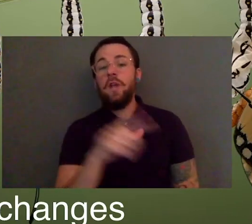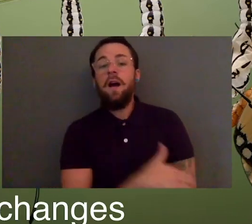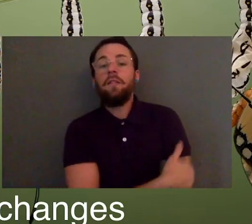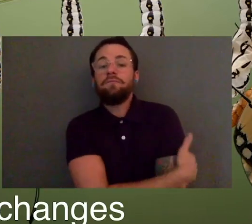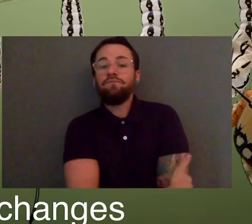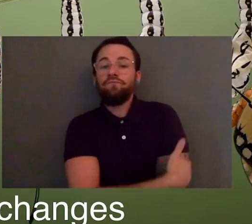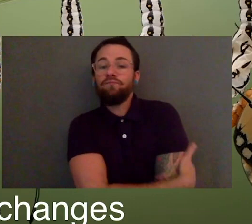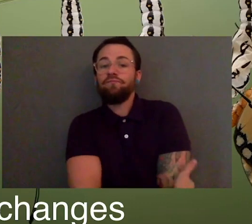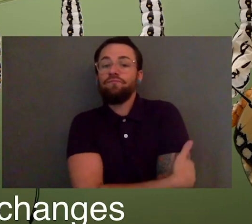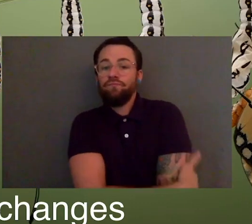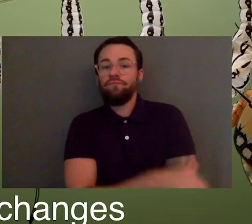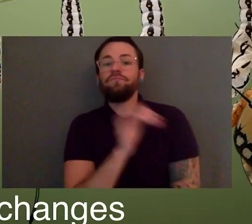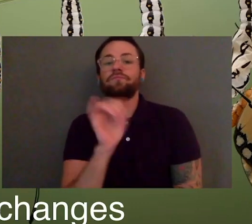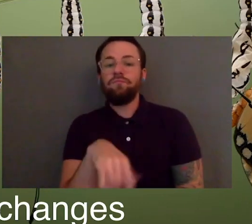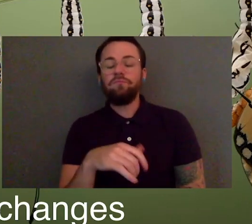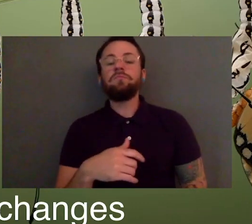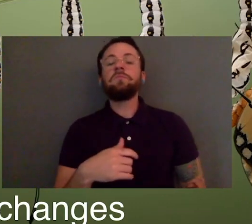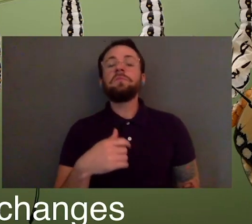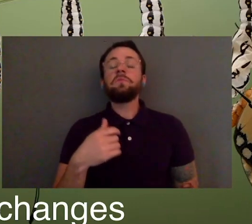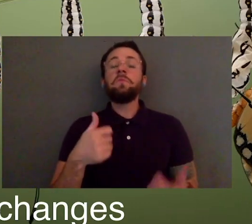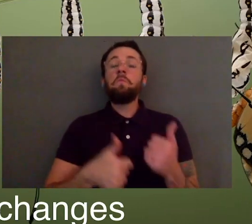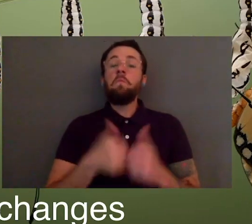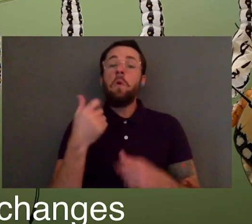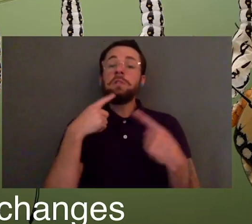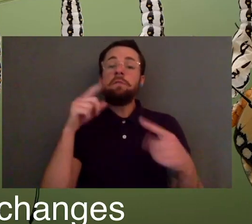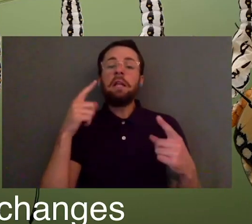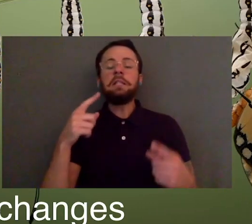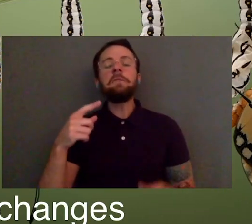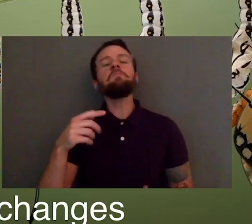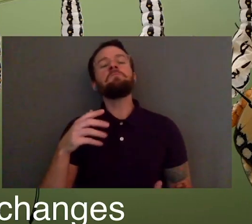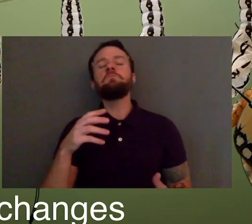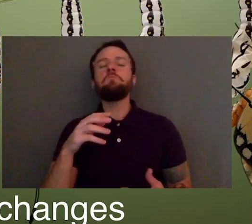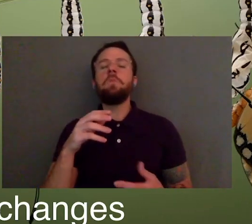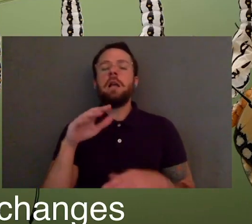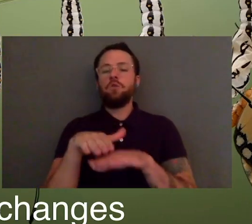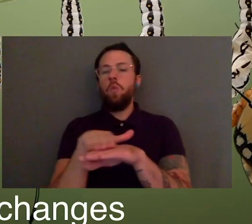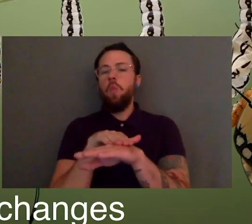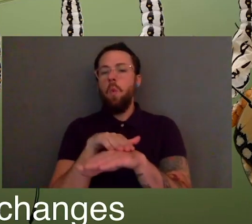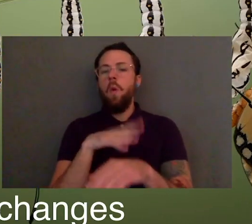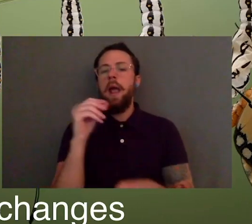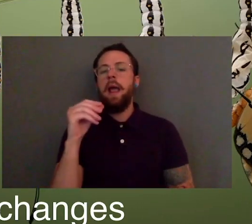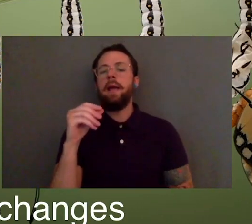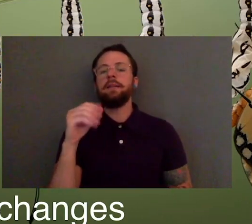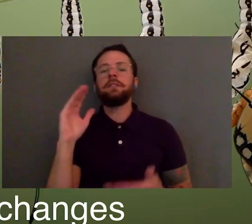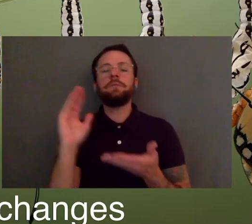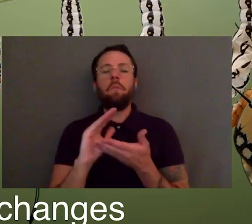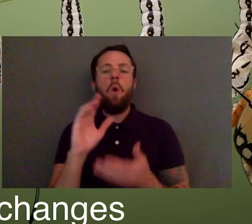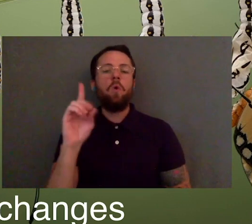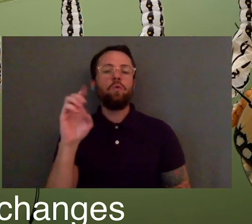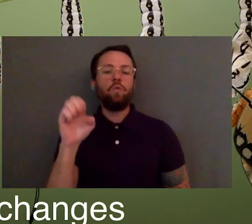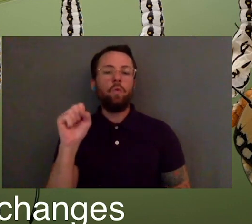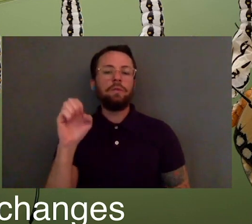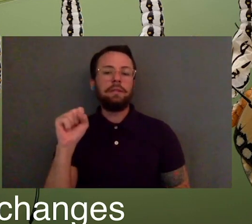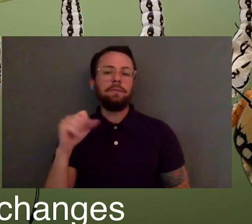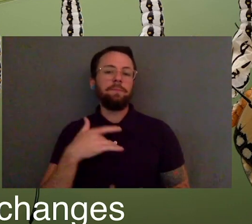There's also patches. There's different ways in which you can administer these types of hormones.